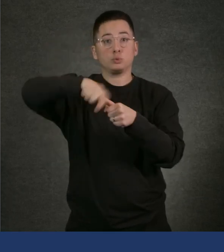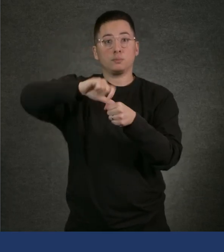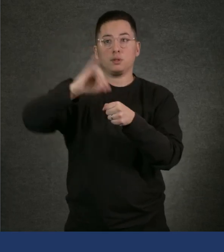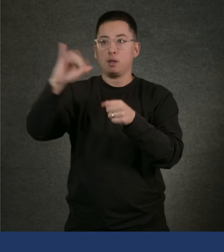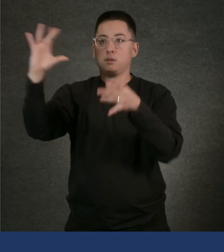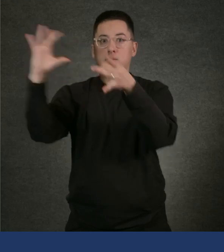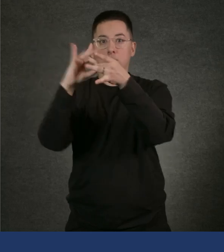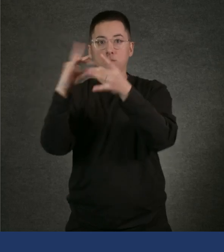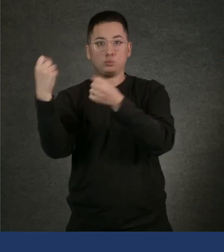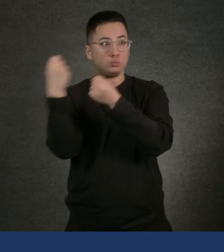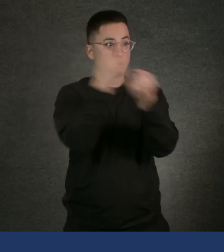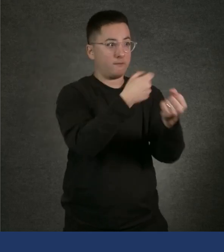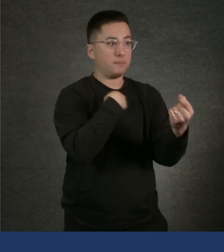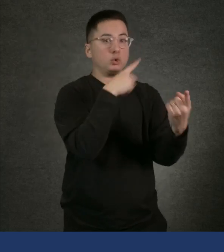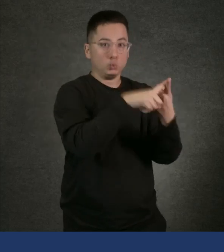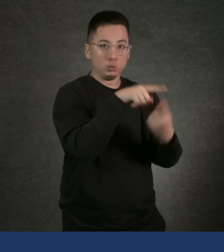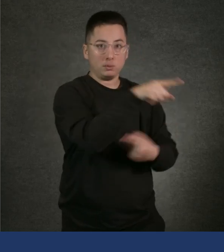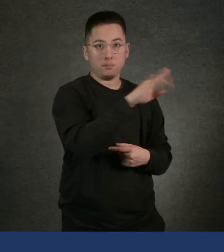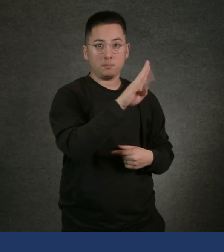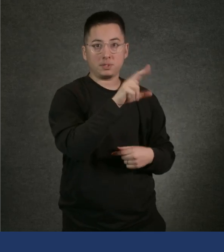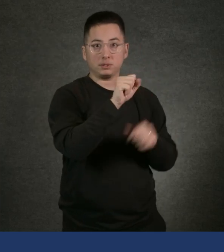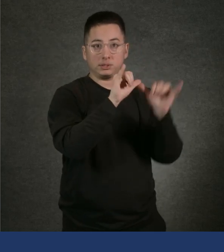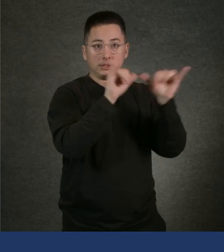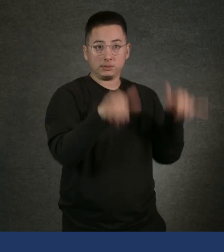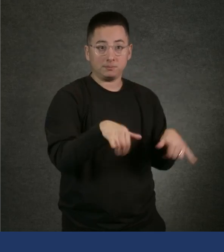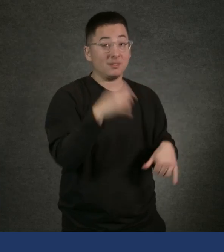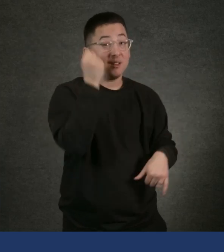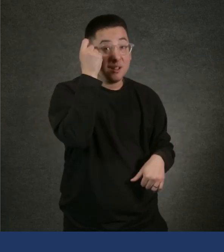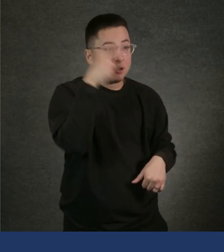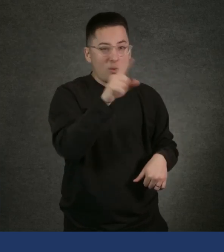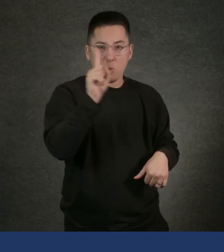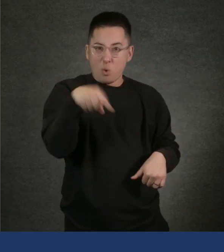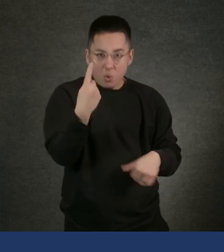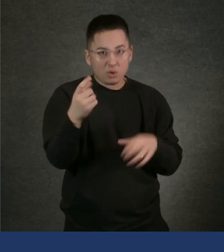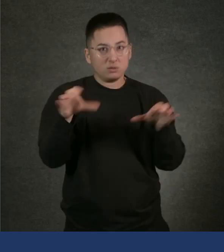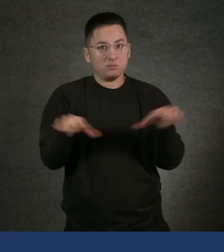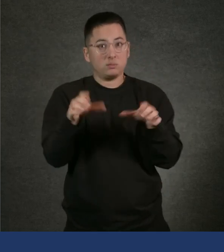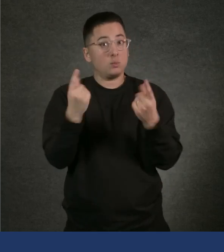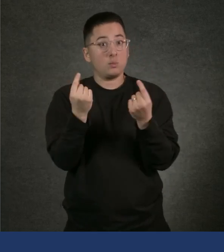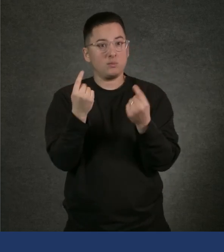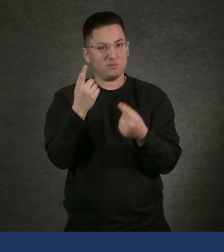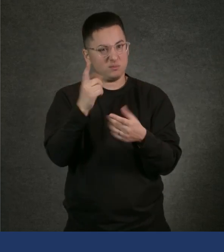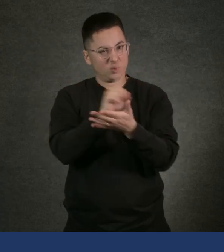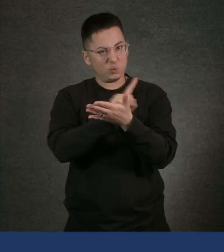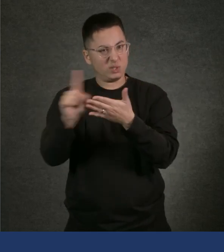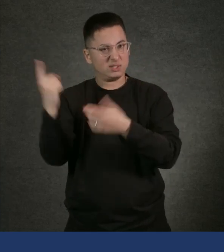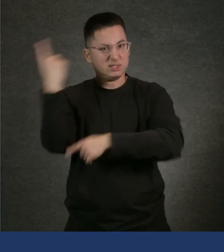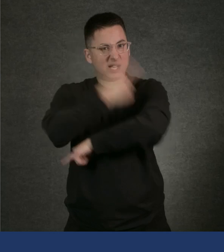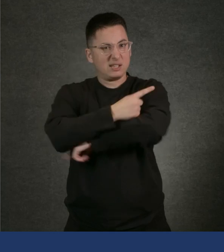on weekdays and the connections are difficult to find and are very infrequent.